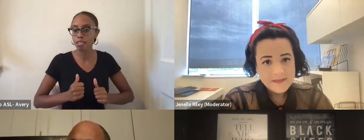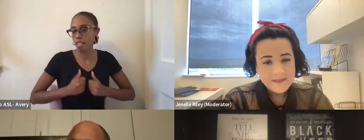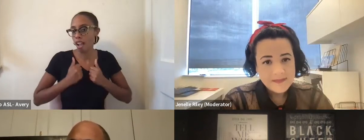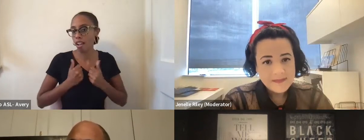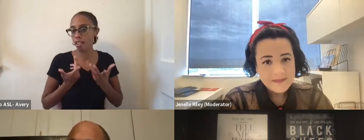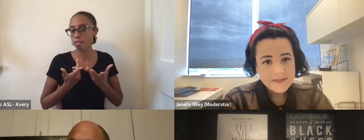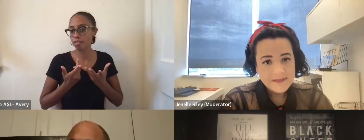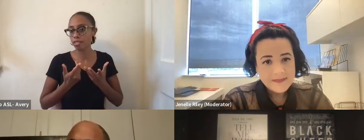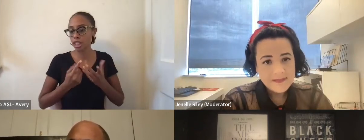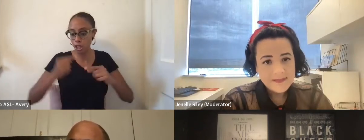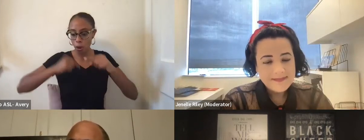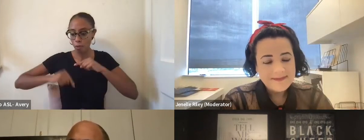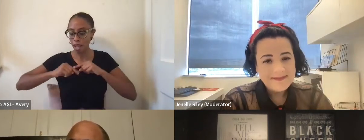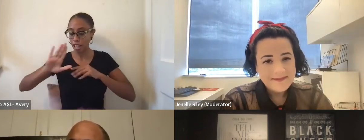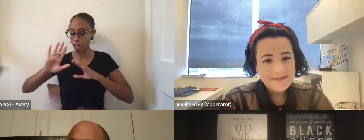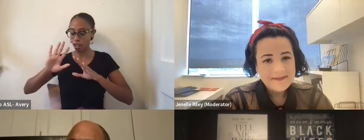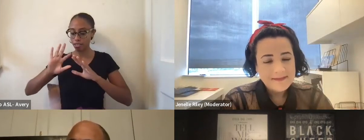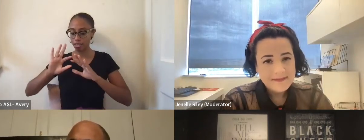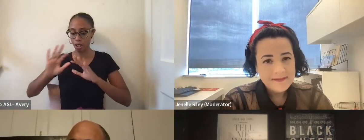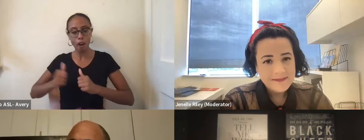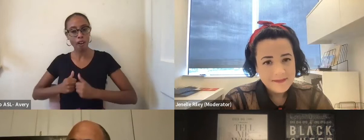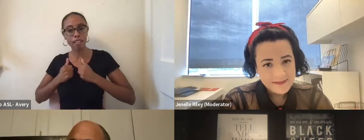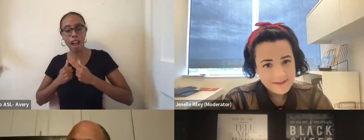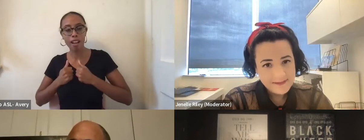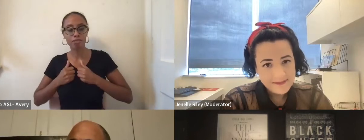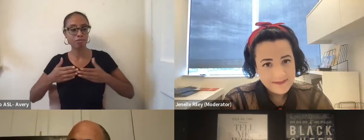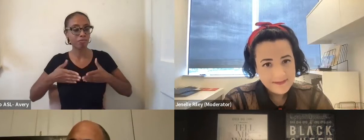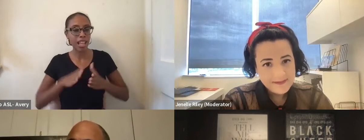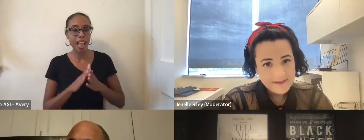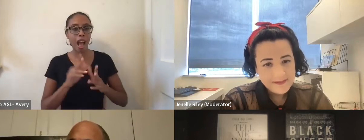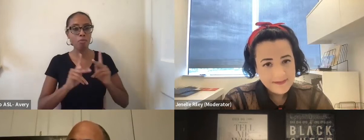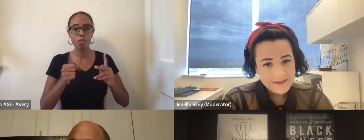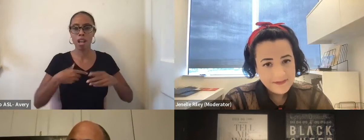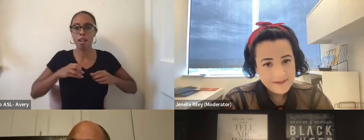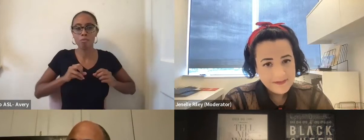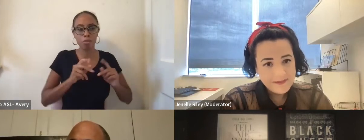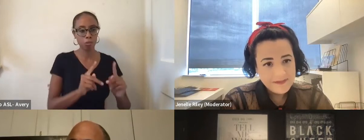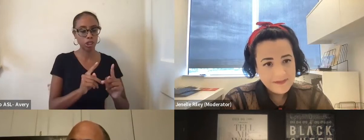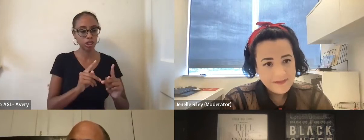Somehow it gives people to go back into their nostalgic past and re-experience those moments.